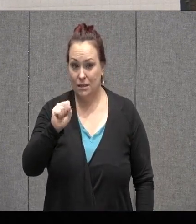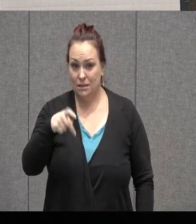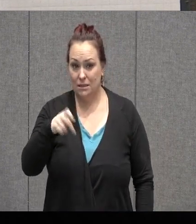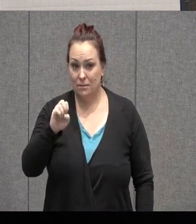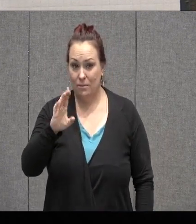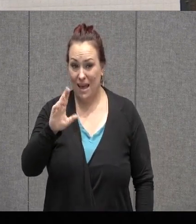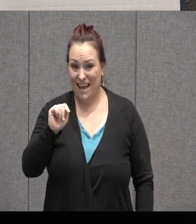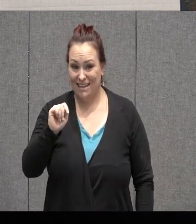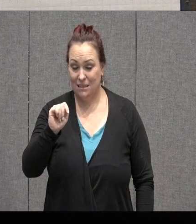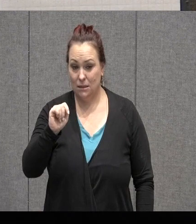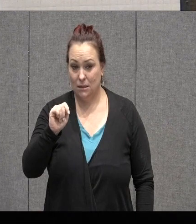Disrespect.